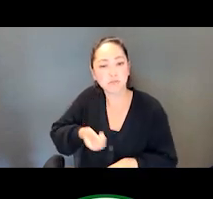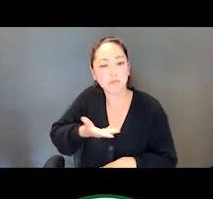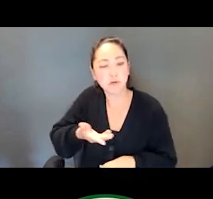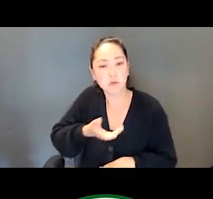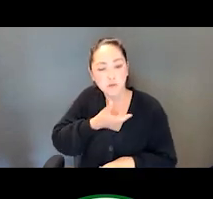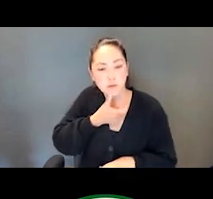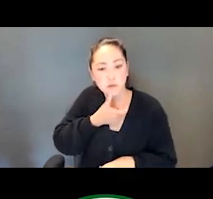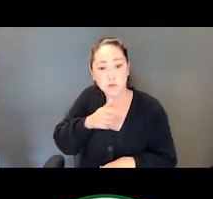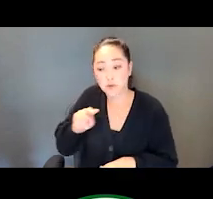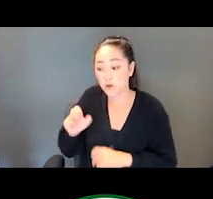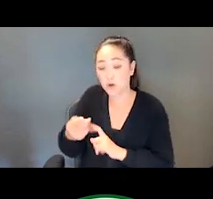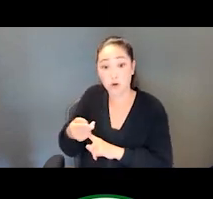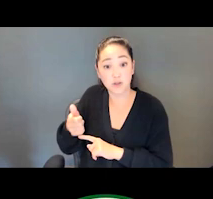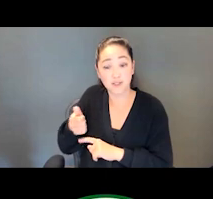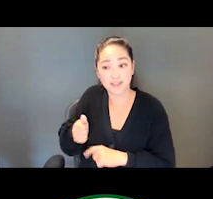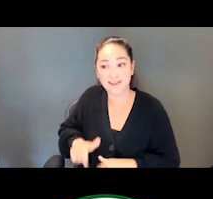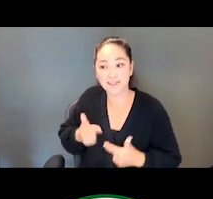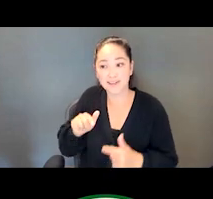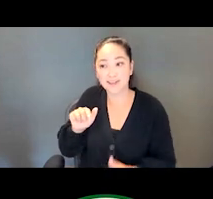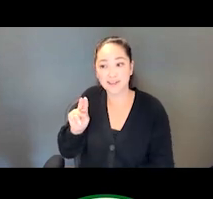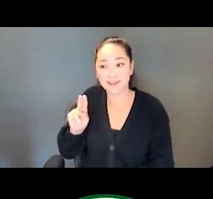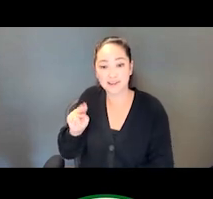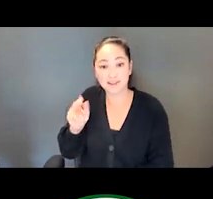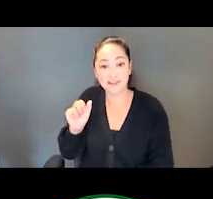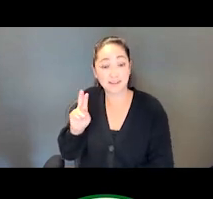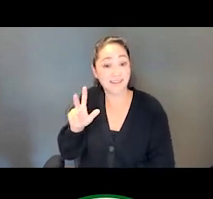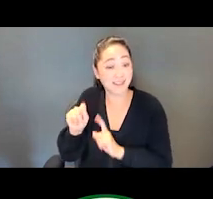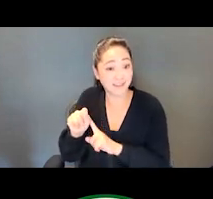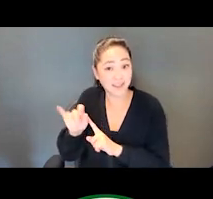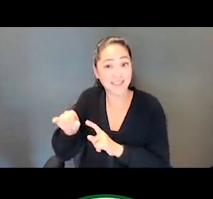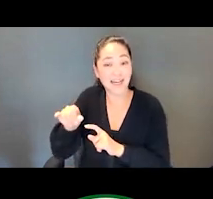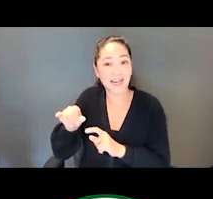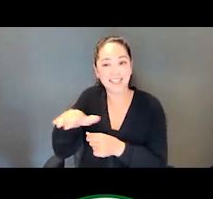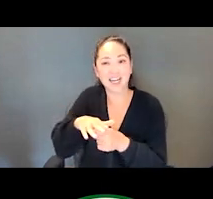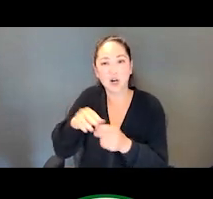and how do you feel about about storytelling in parks in your in your area?